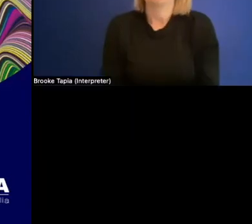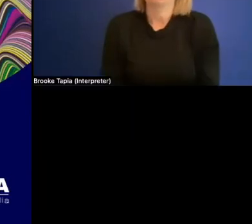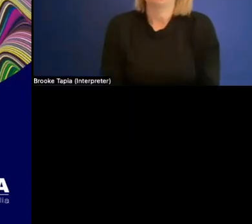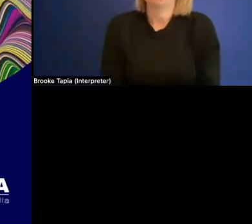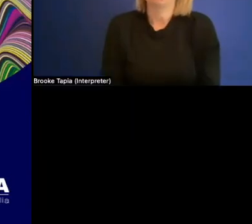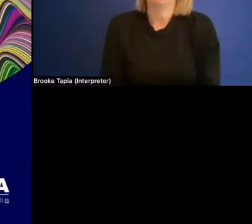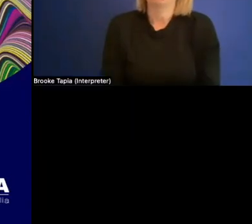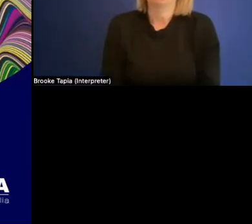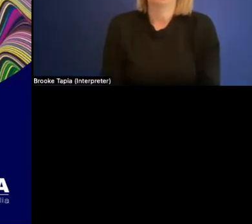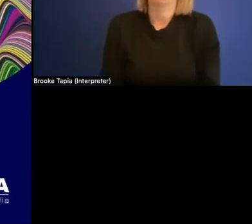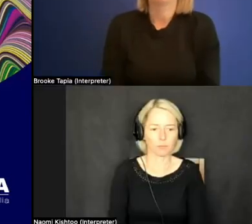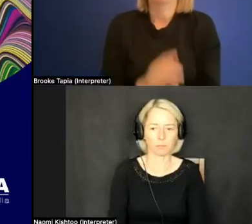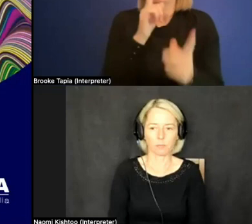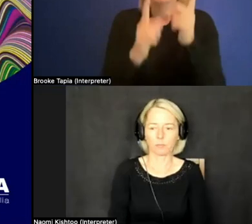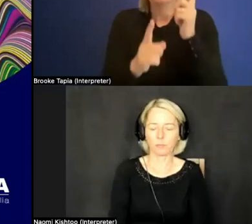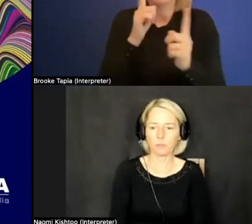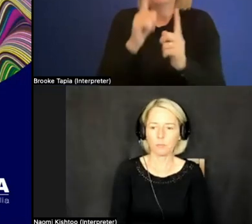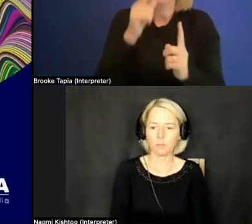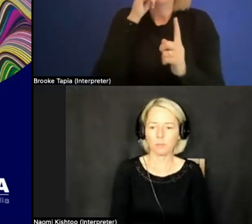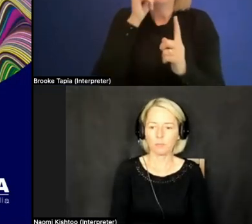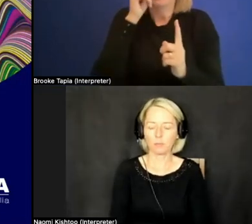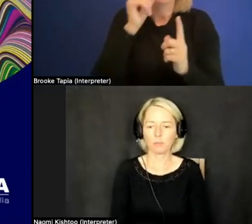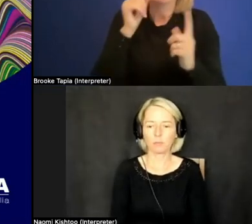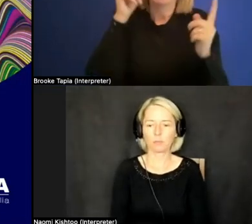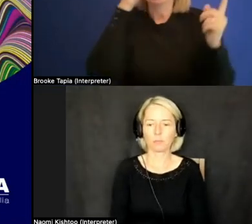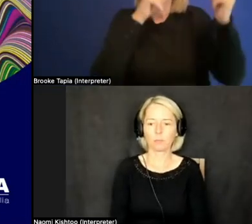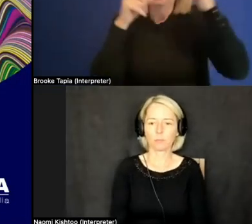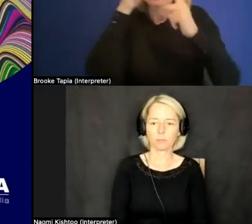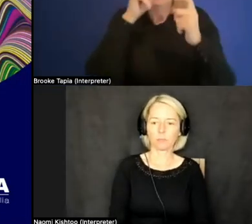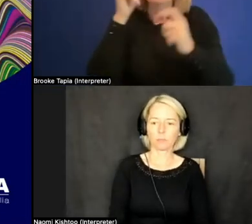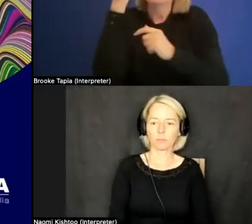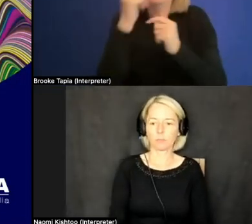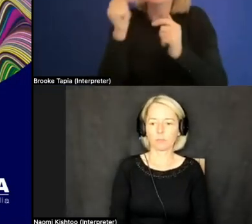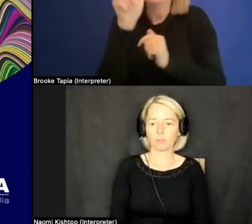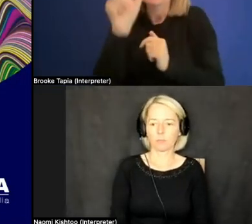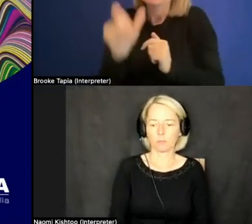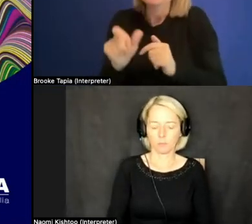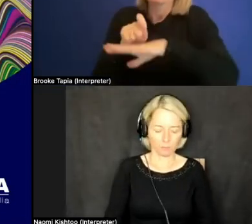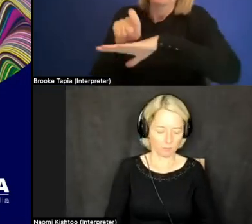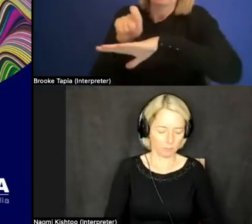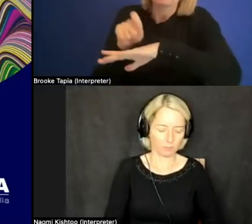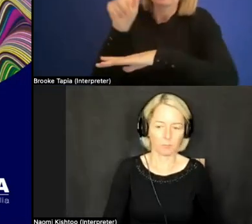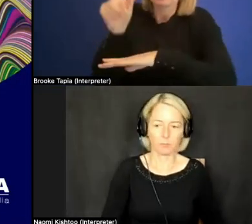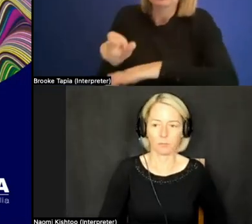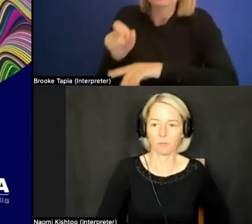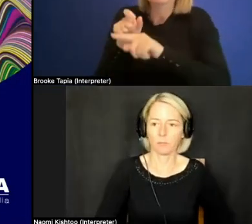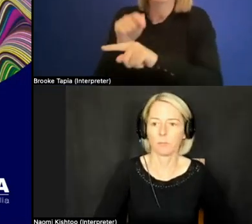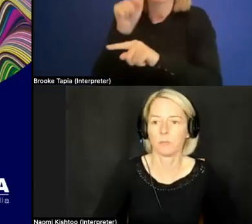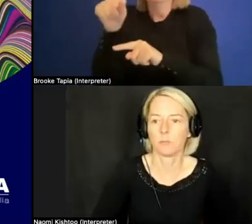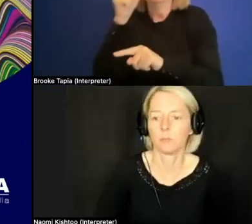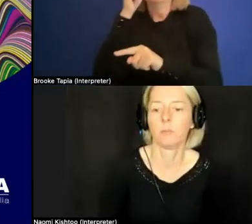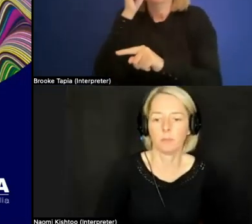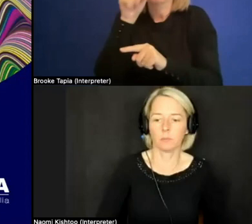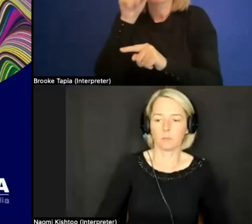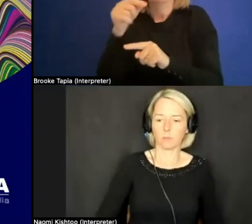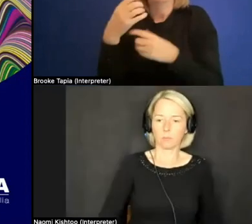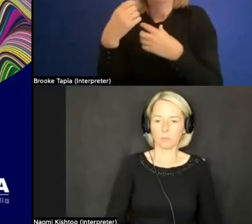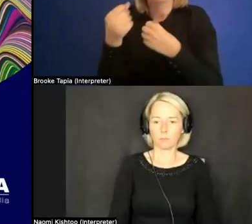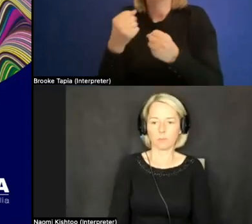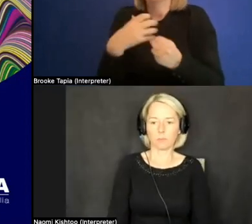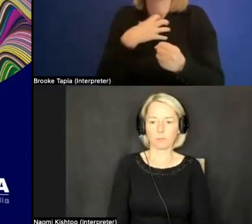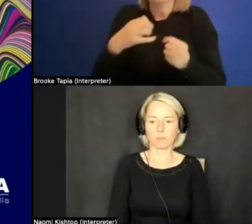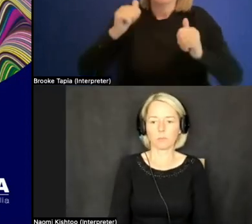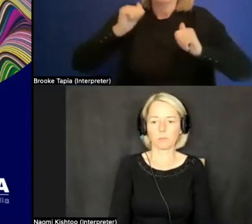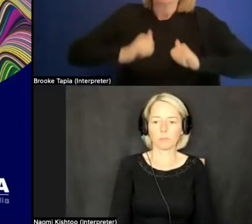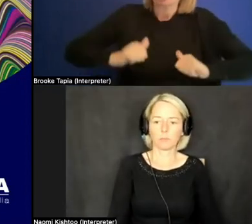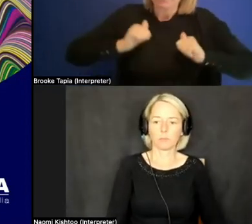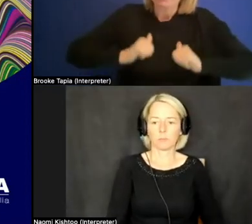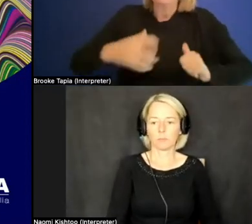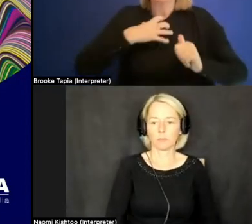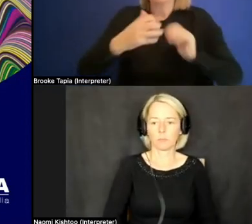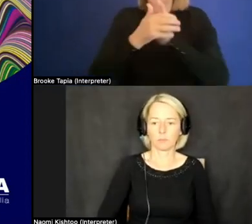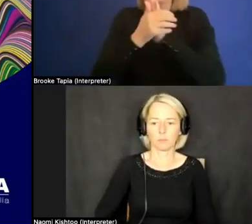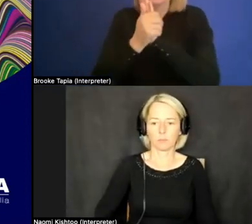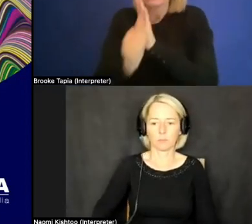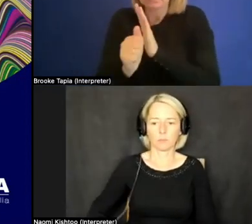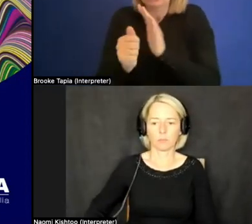Sometimes it can be the creative arts therapists that have more training and skill in facilitating